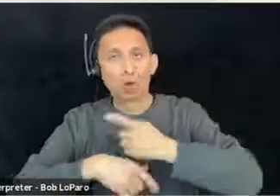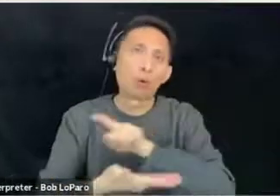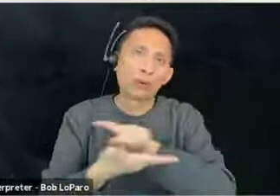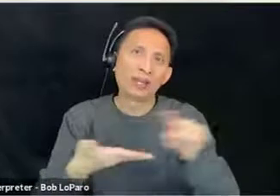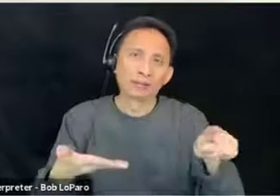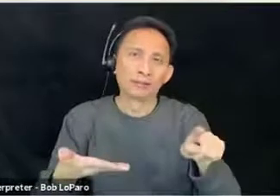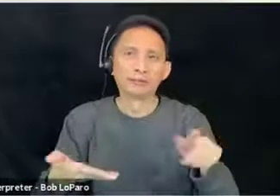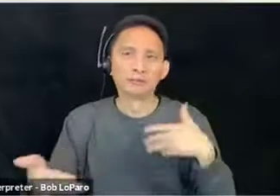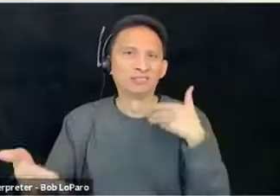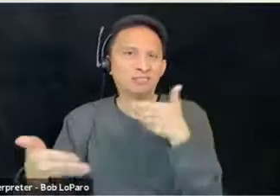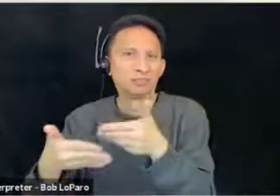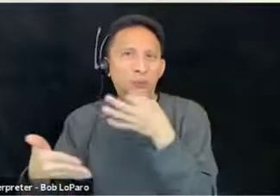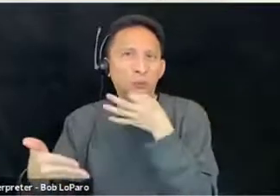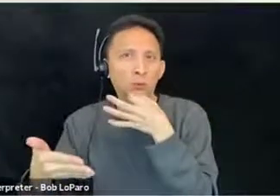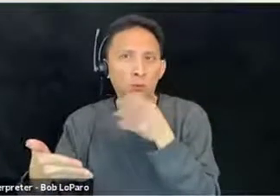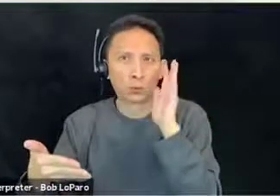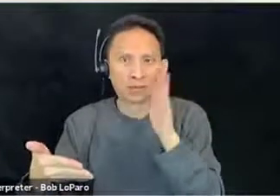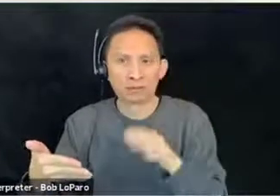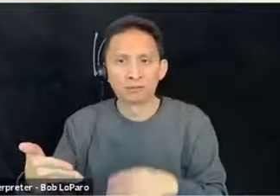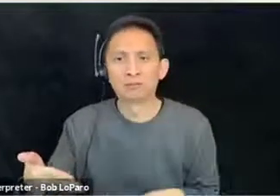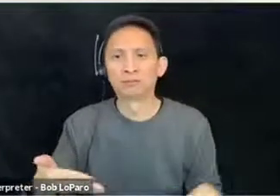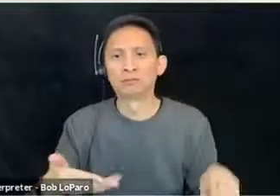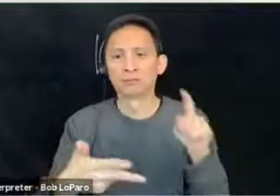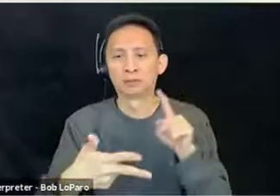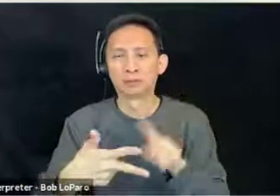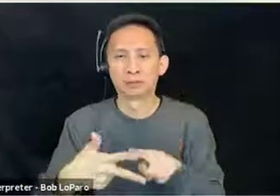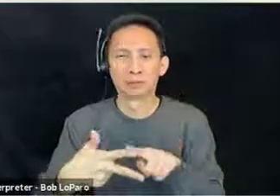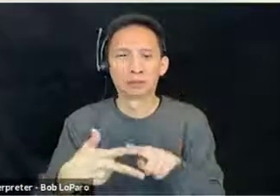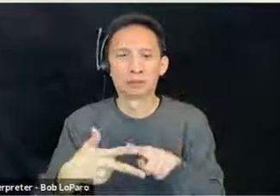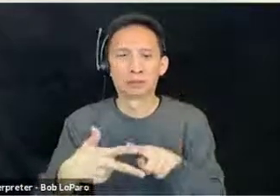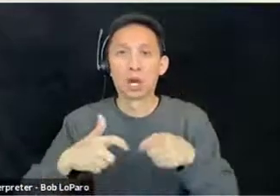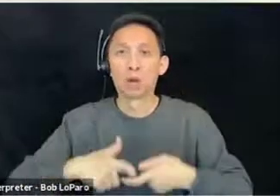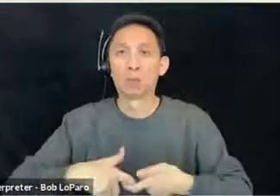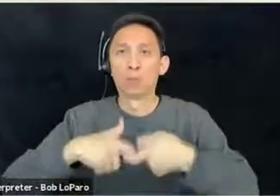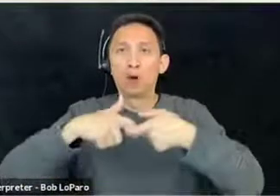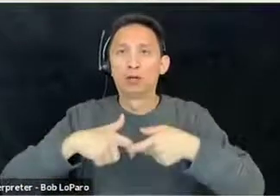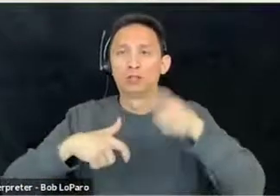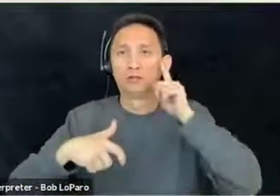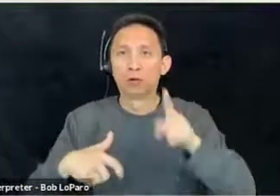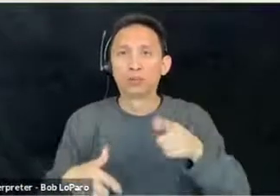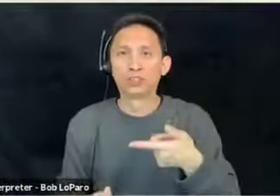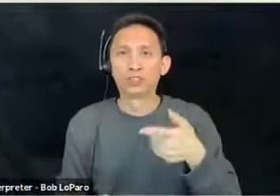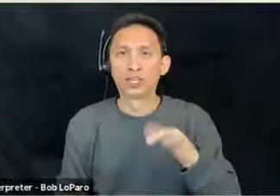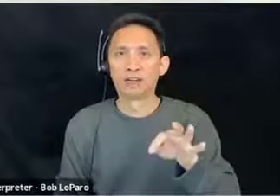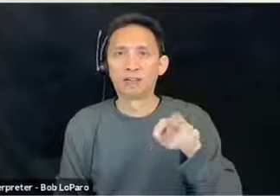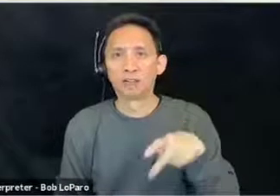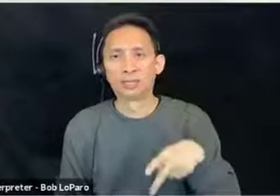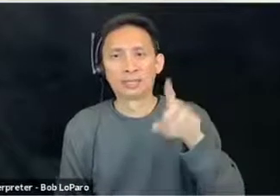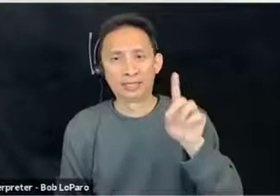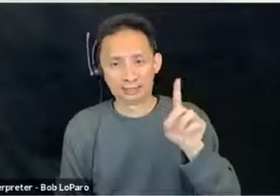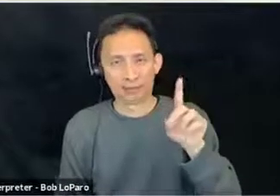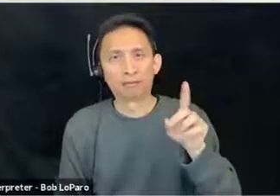And we also have Pause for the GFPD, which is every October 5th.